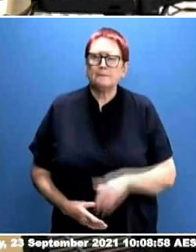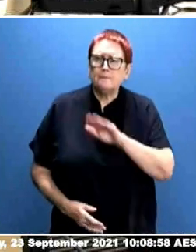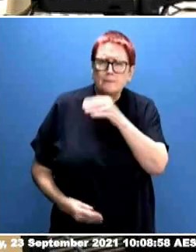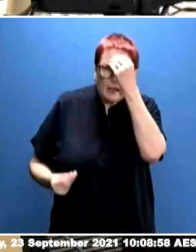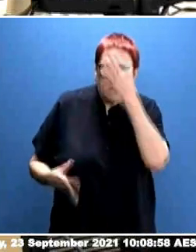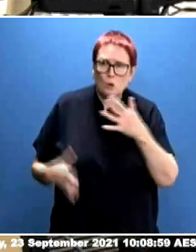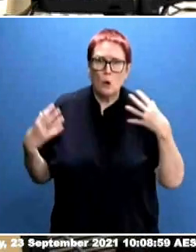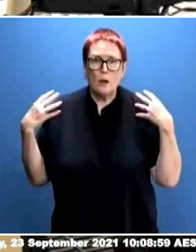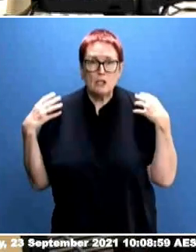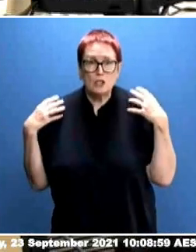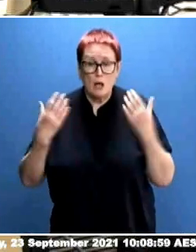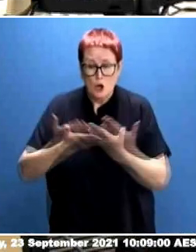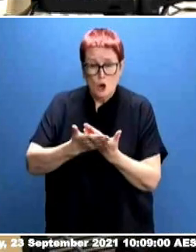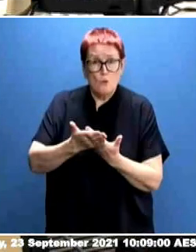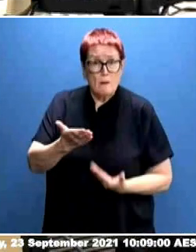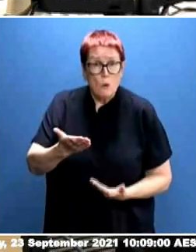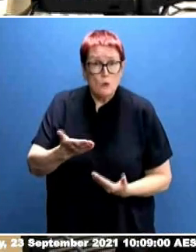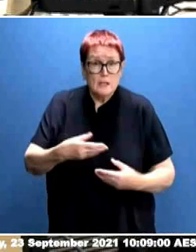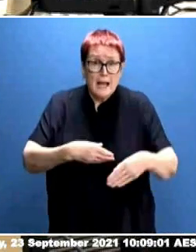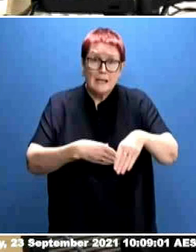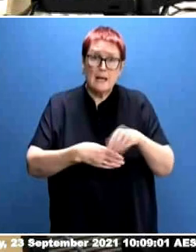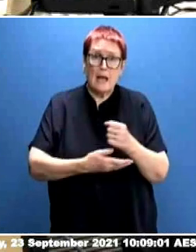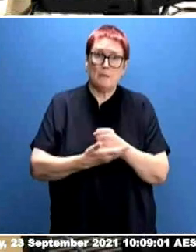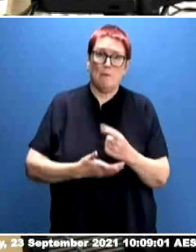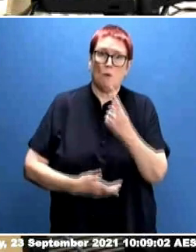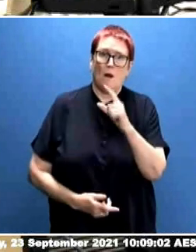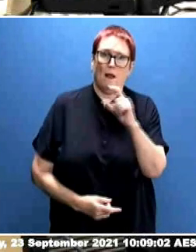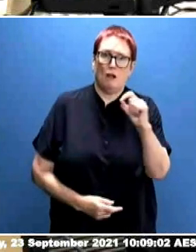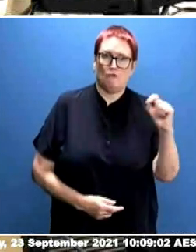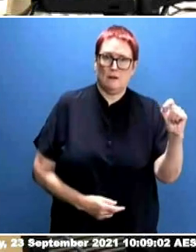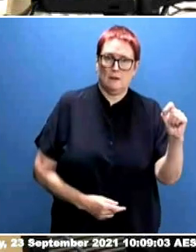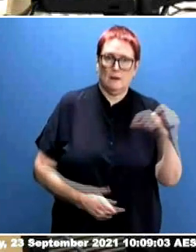which will in due course be tendered is at Tab 100 of the annexure,